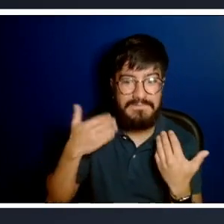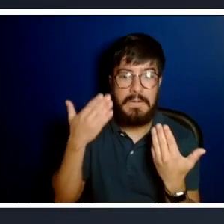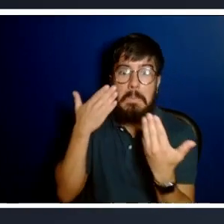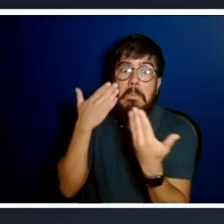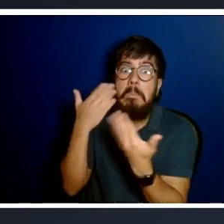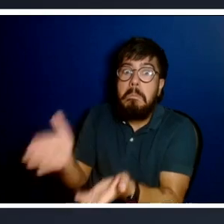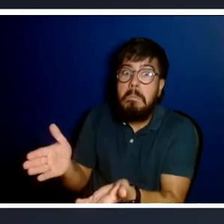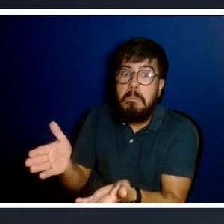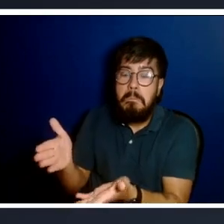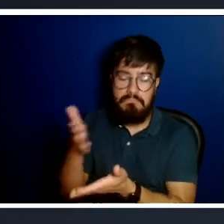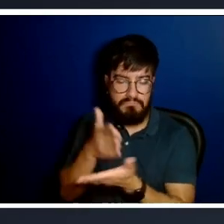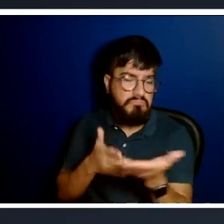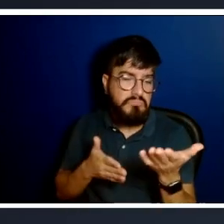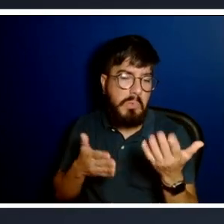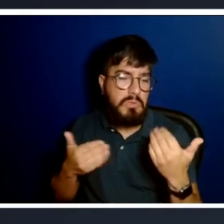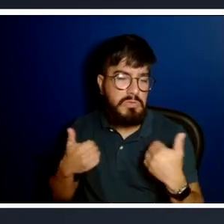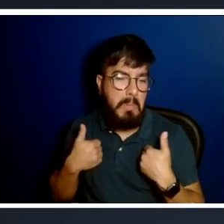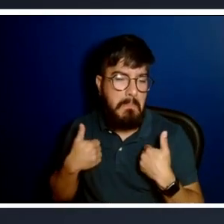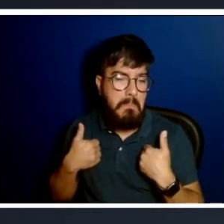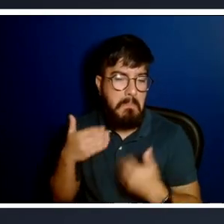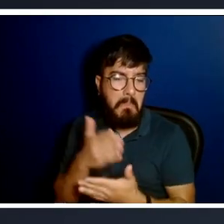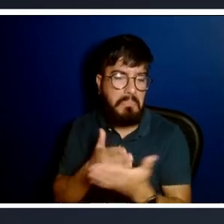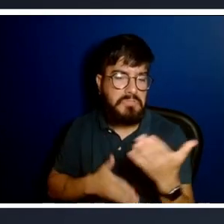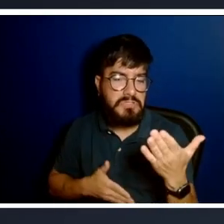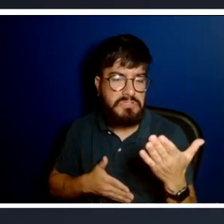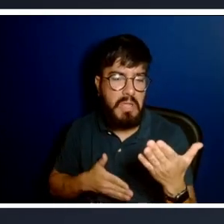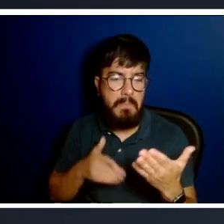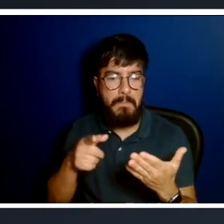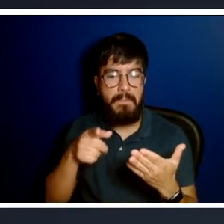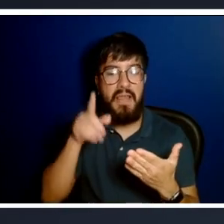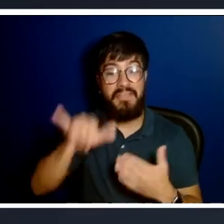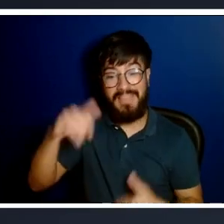so I'd have to look it up. This one reason I have animal care team members who are experts